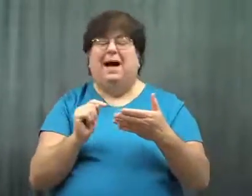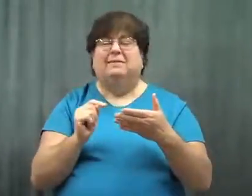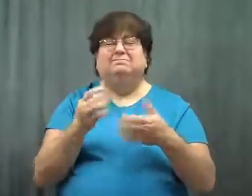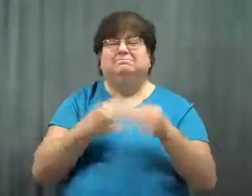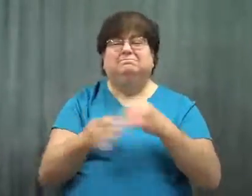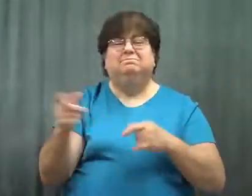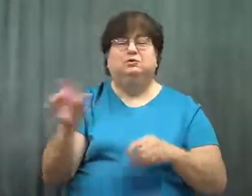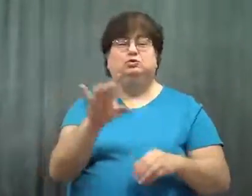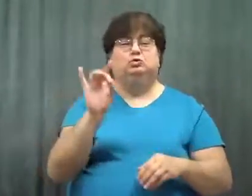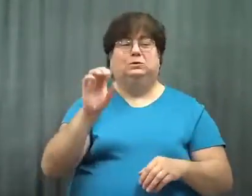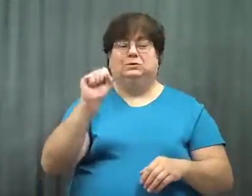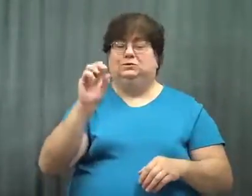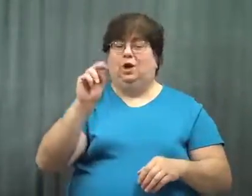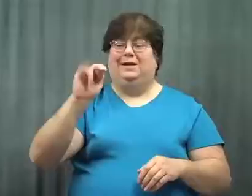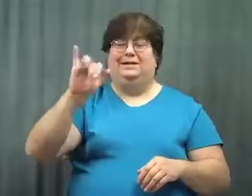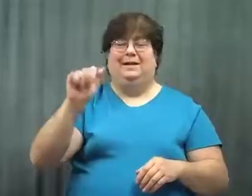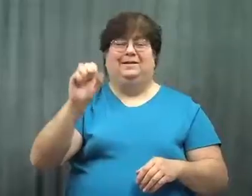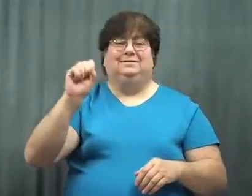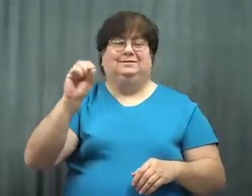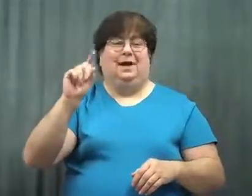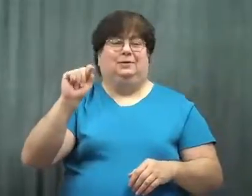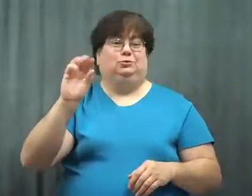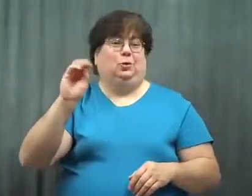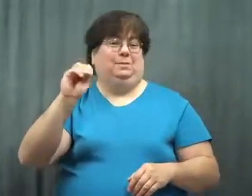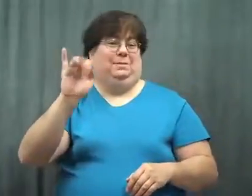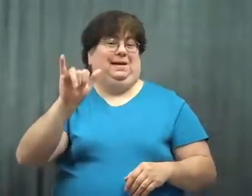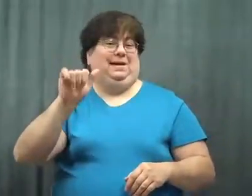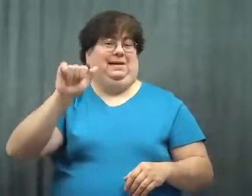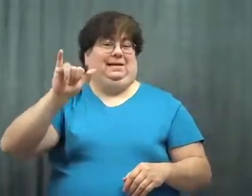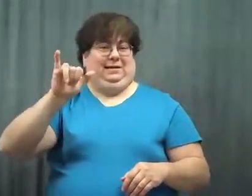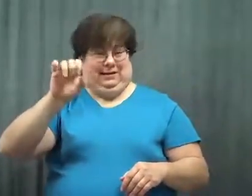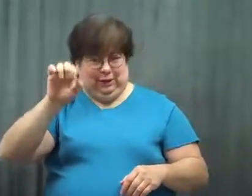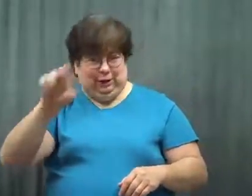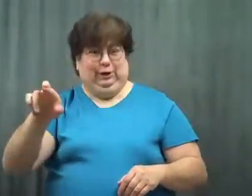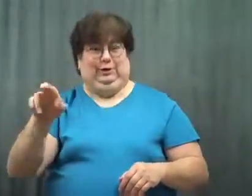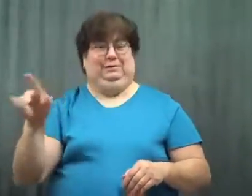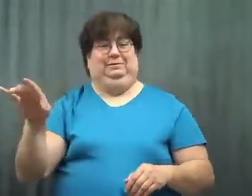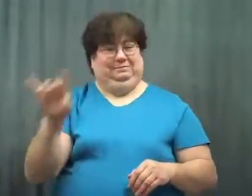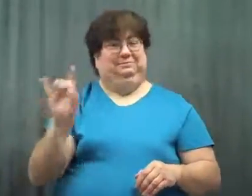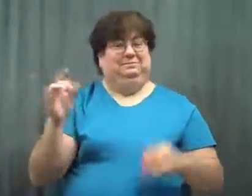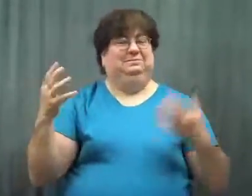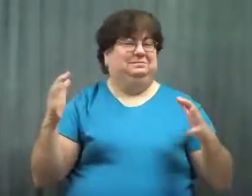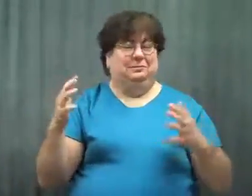But he chose Sonya Sottomeyer.